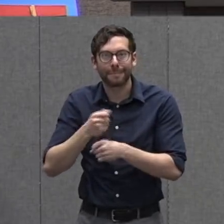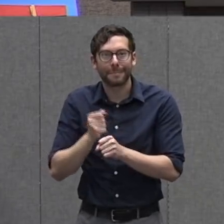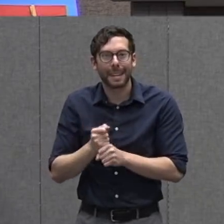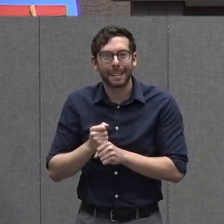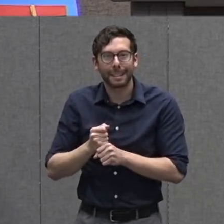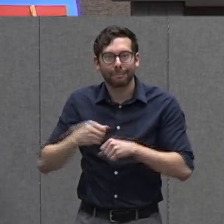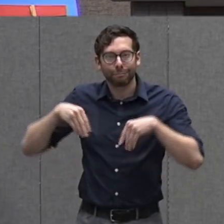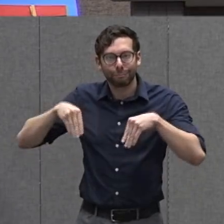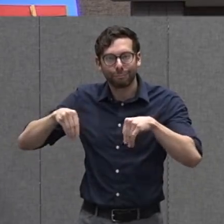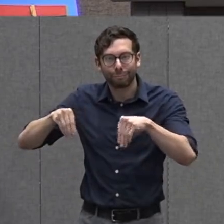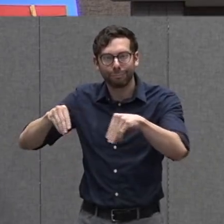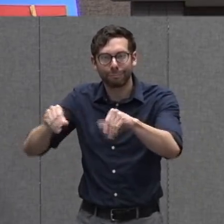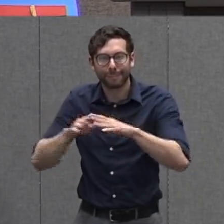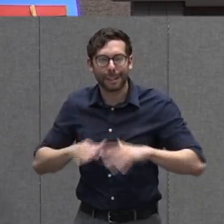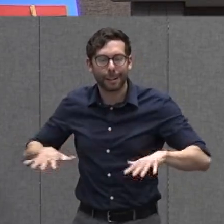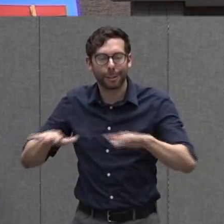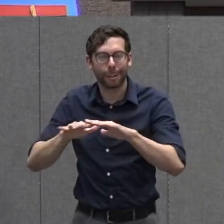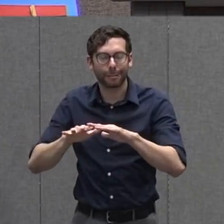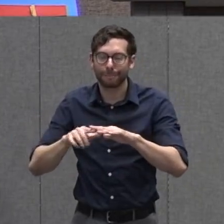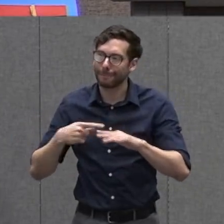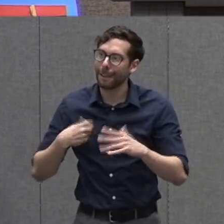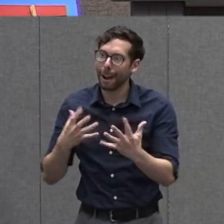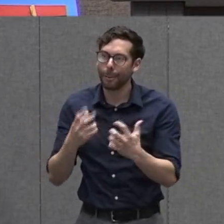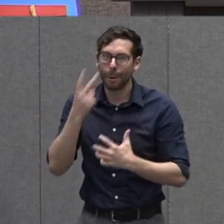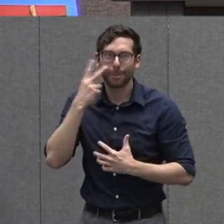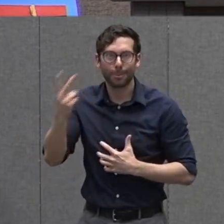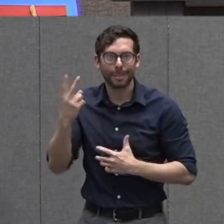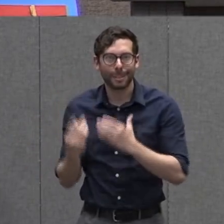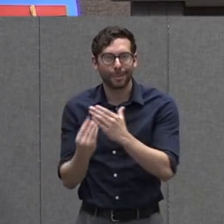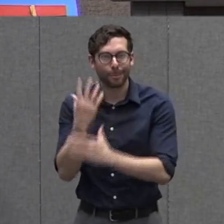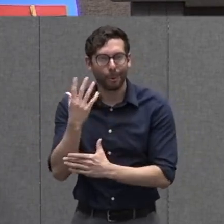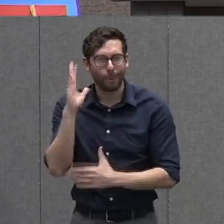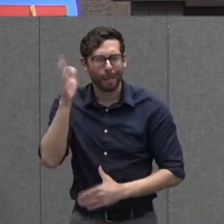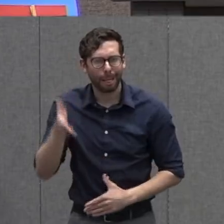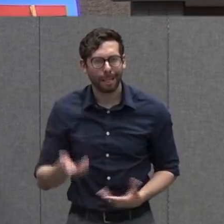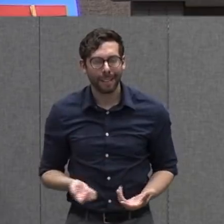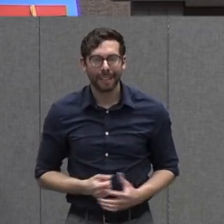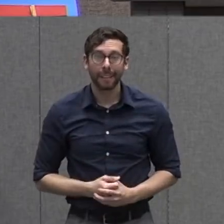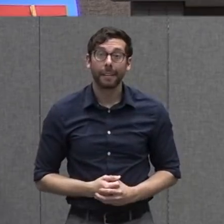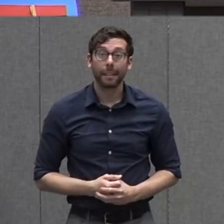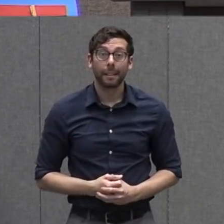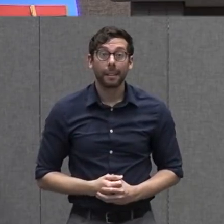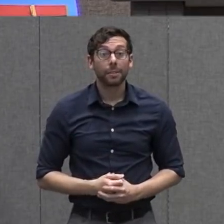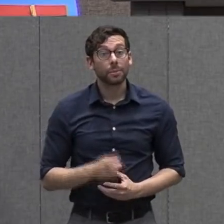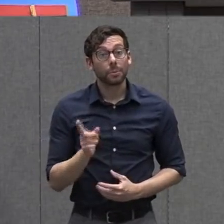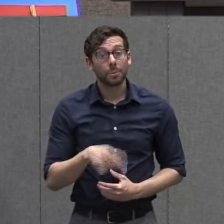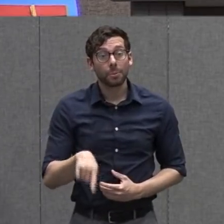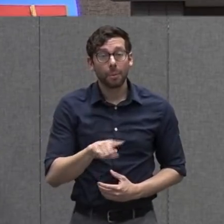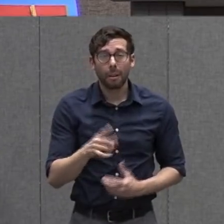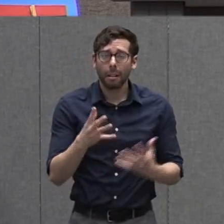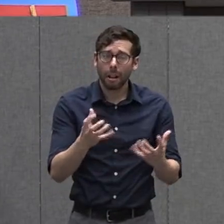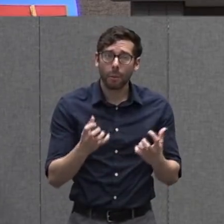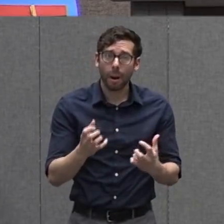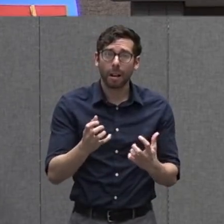So learners, even though we're not in our classrooms and we're at home instead I want you to see the world around you. I know that the world around you